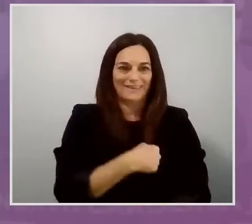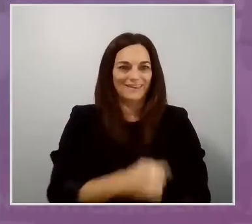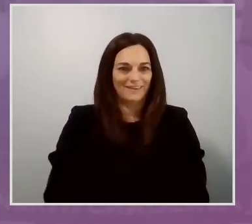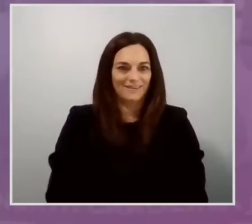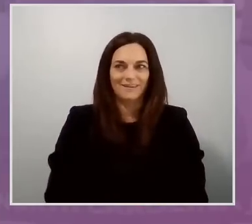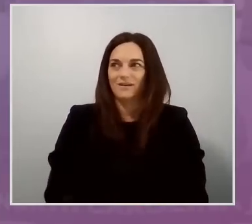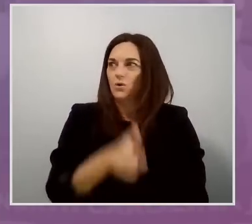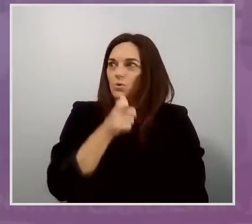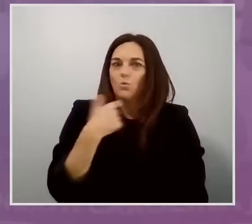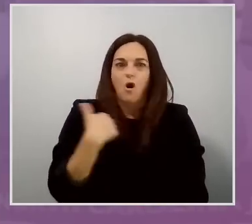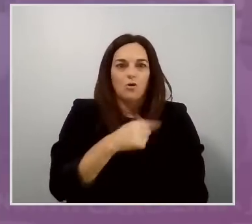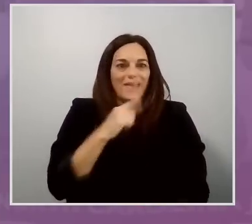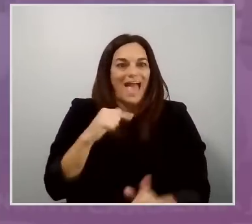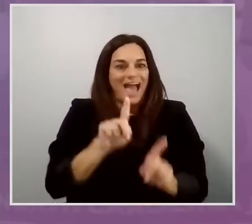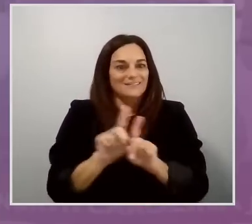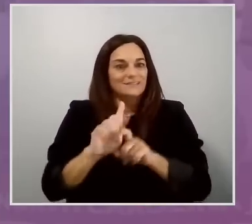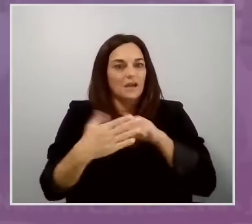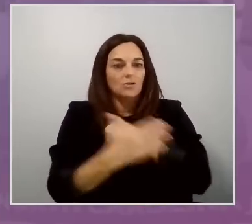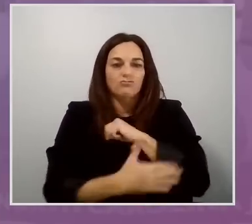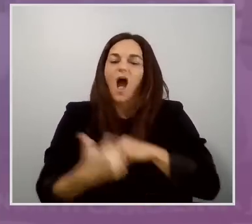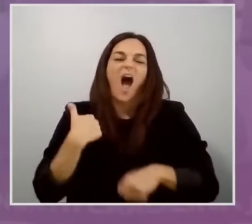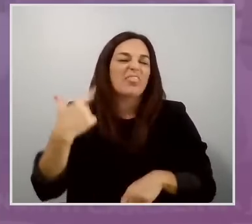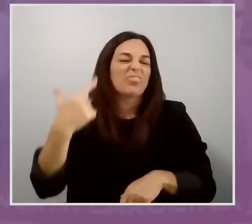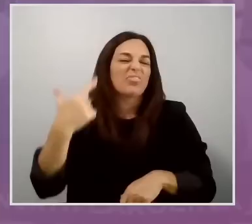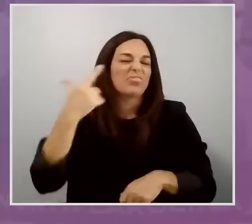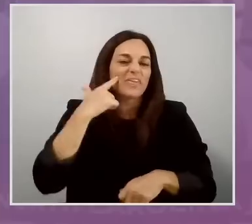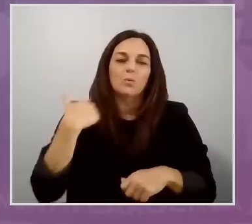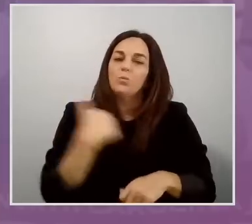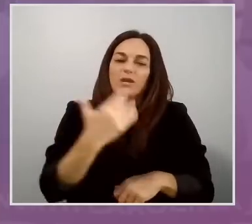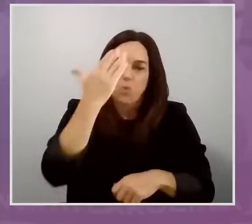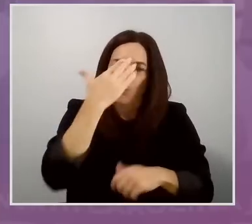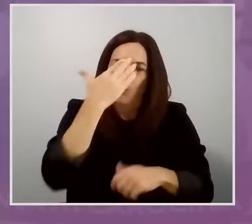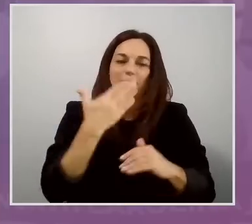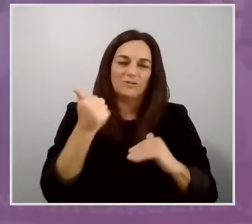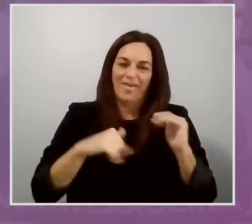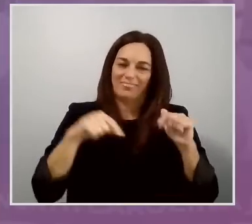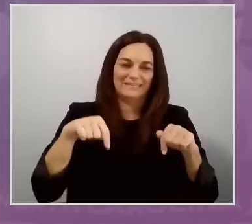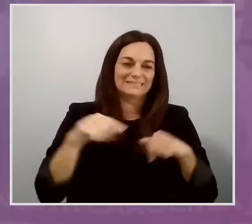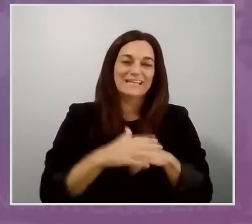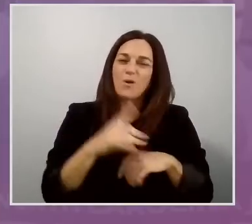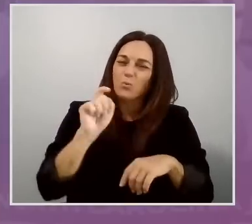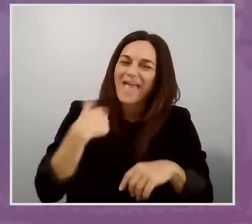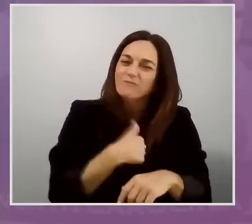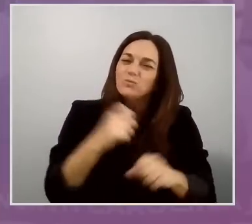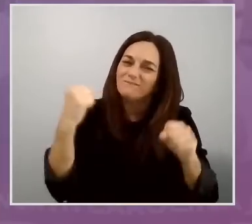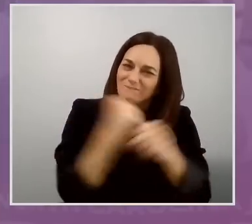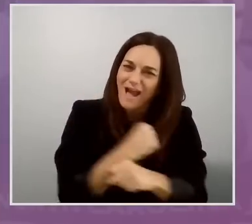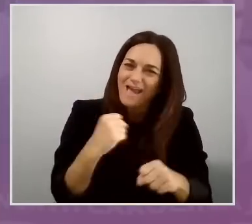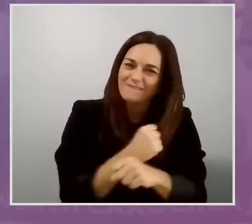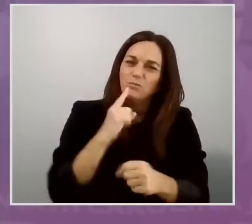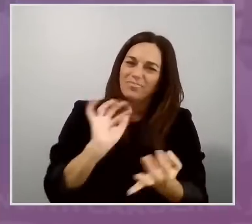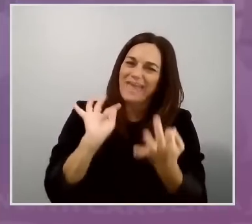ABOUT, YOU KNOW, WHO ARE WE? WHO ARE WE AS A COUNTRY? AND I THINK WE ALL KNOW WE ARE BETTER THAN THIS.